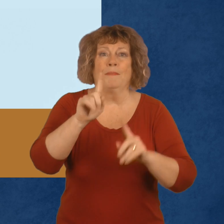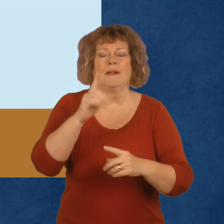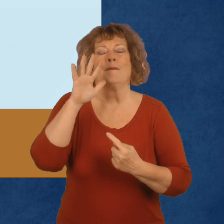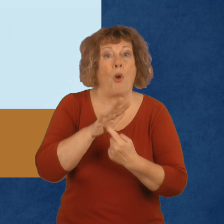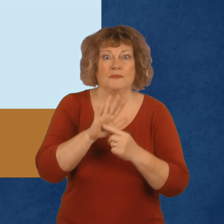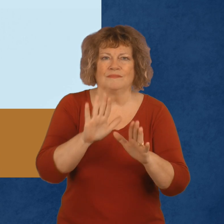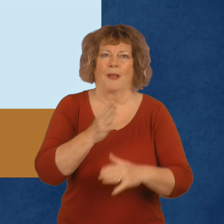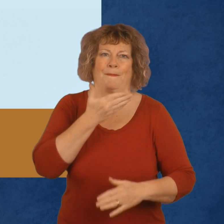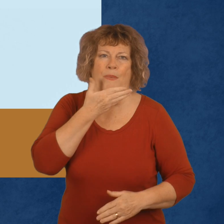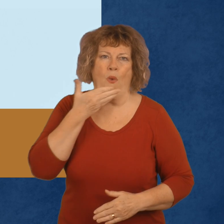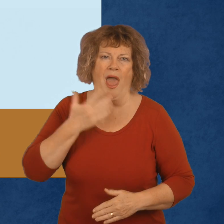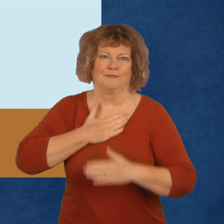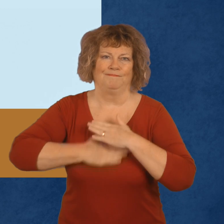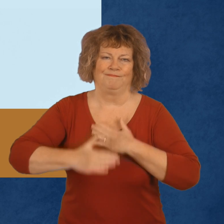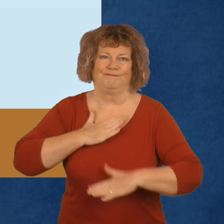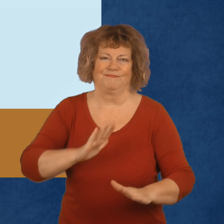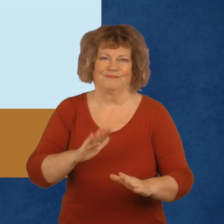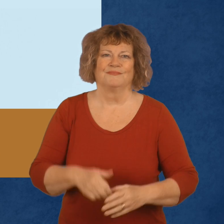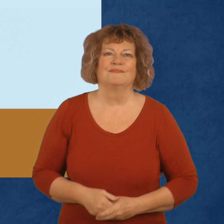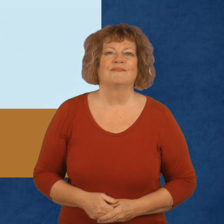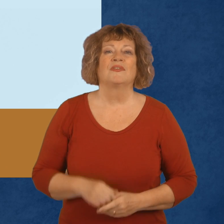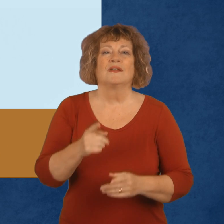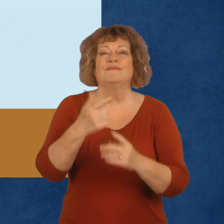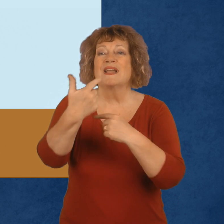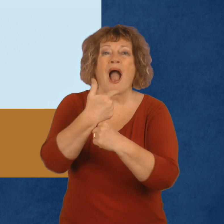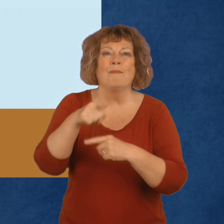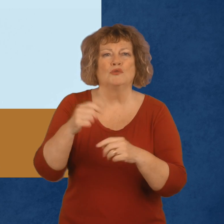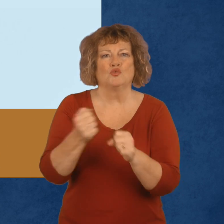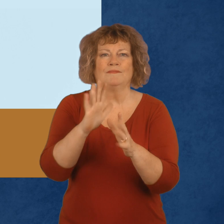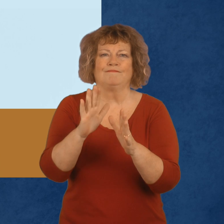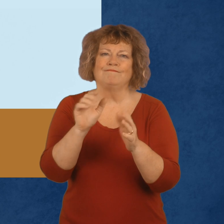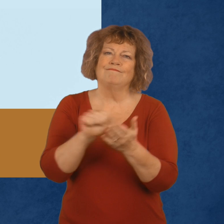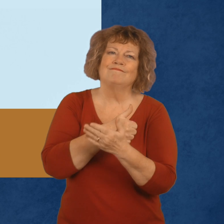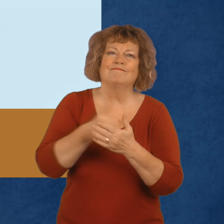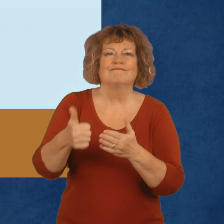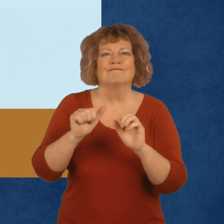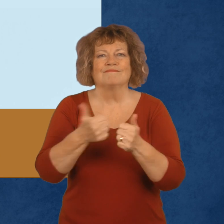Your camera should normally be on which means that you’ll be seen on screen throughout the hearing whether you’re speaking or not.